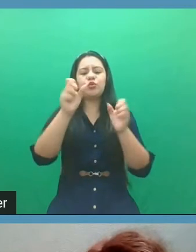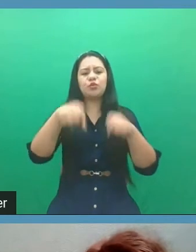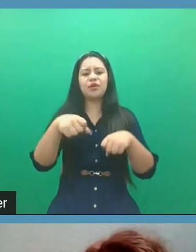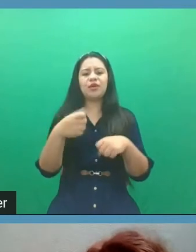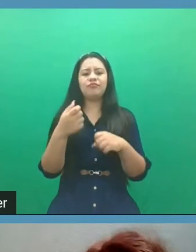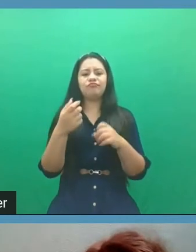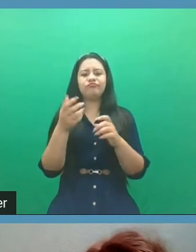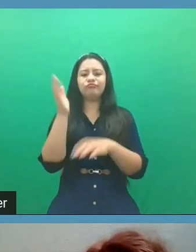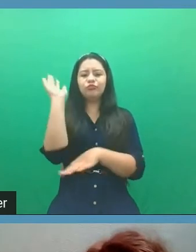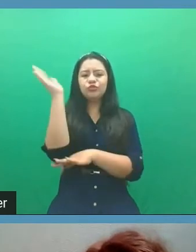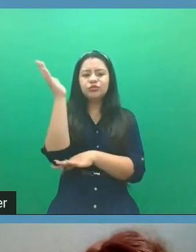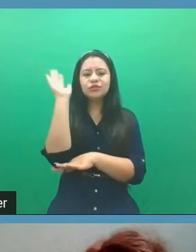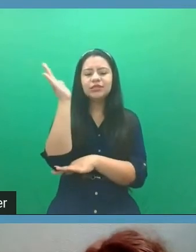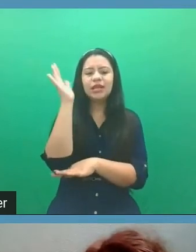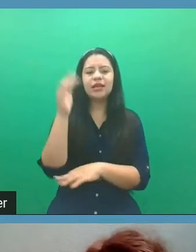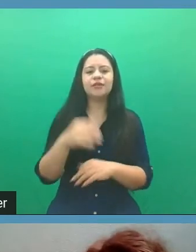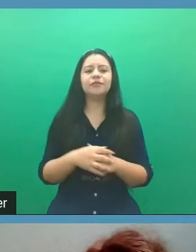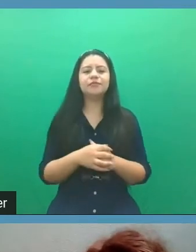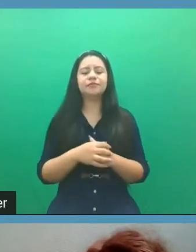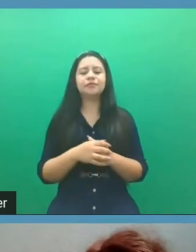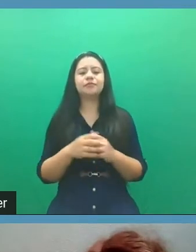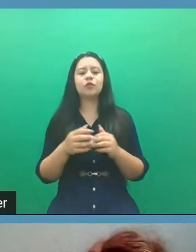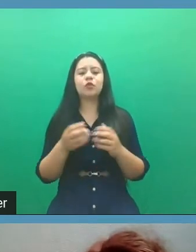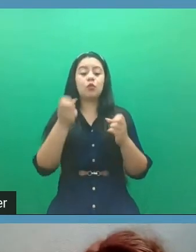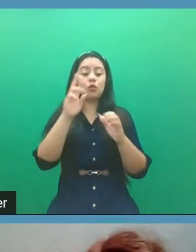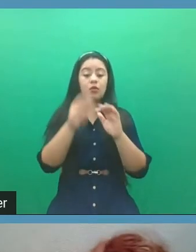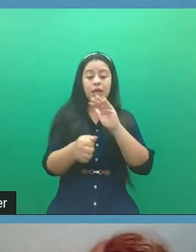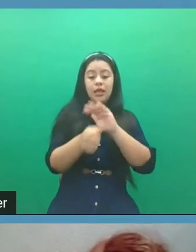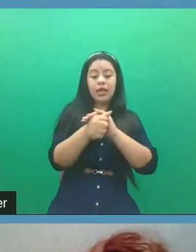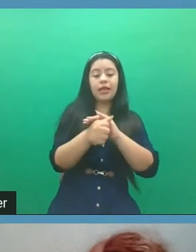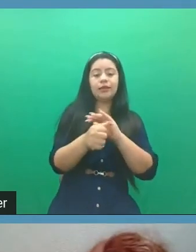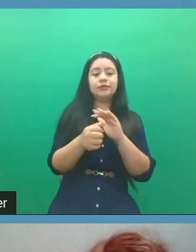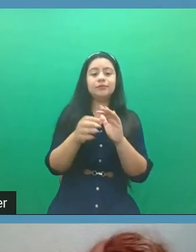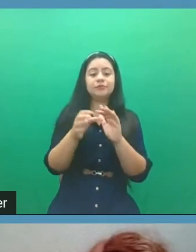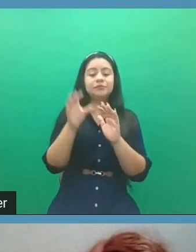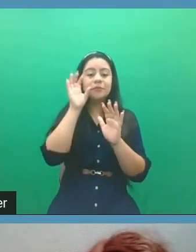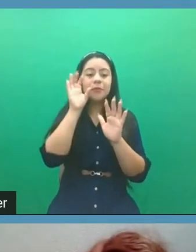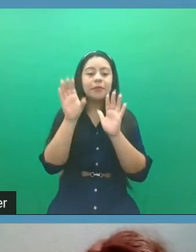versus hiding multiple pictures of the same piece and thereby bypassing the alt text